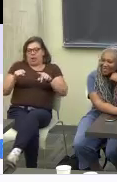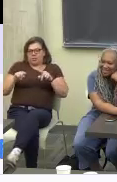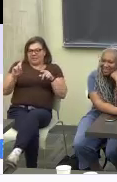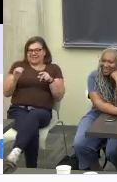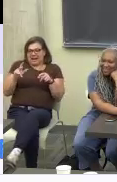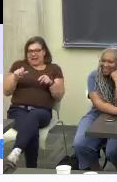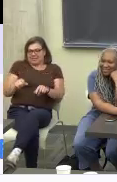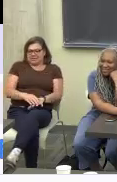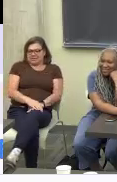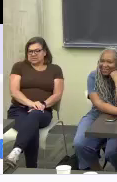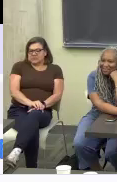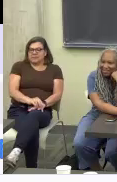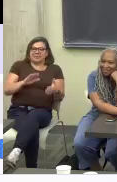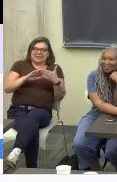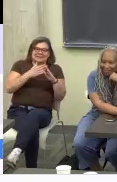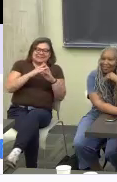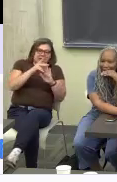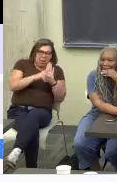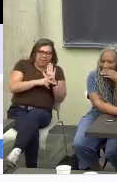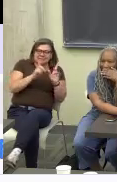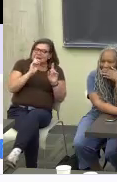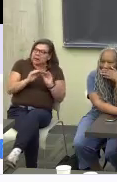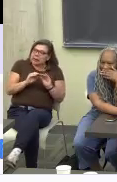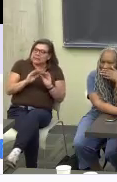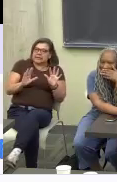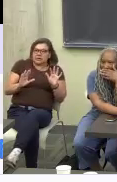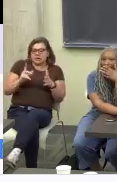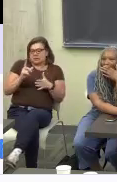like we have things like city policies that very clearly outline what exactly we want